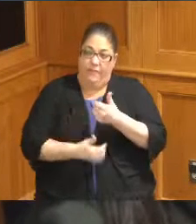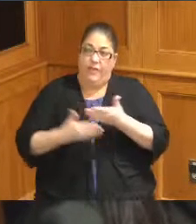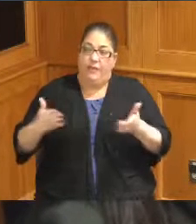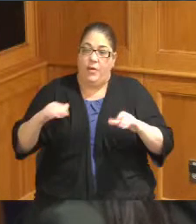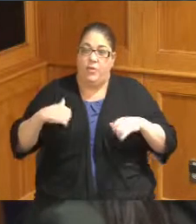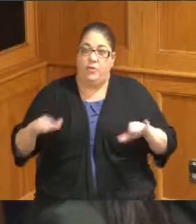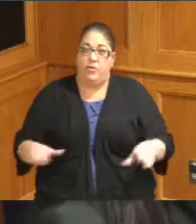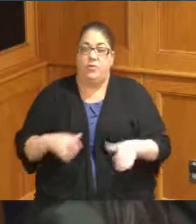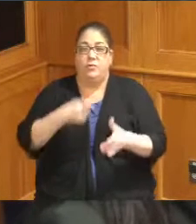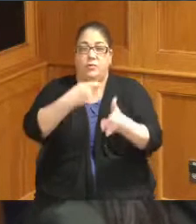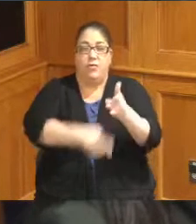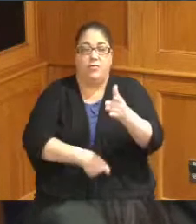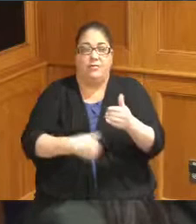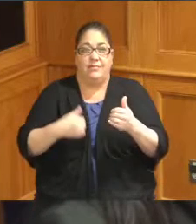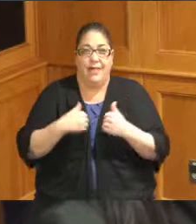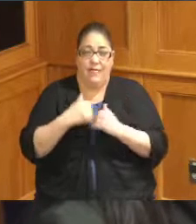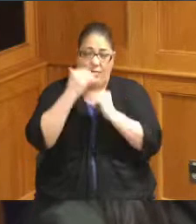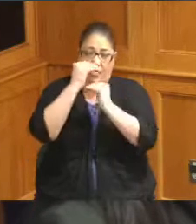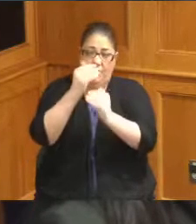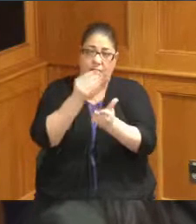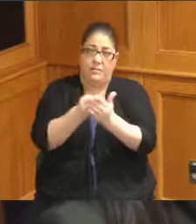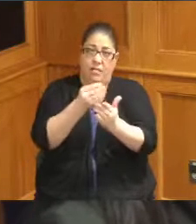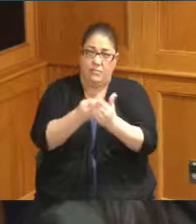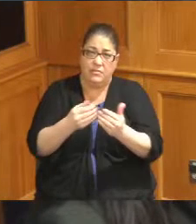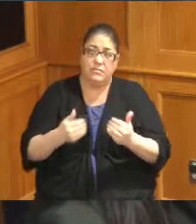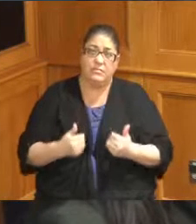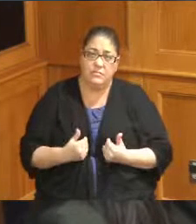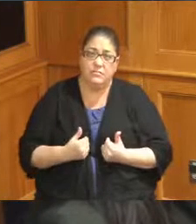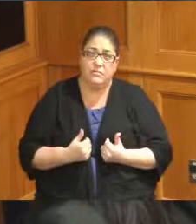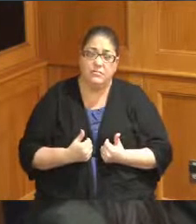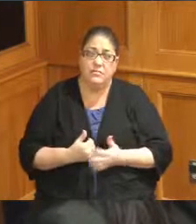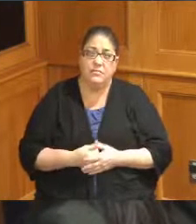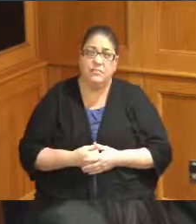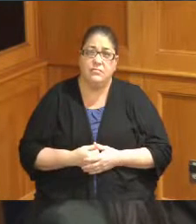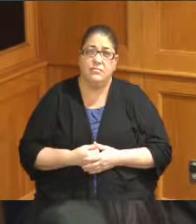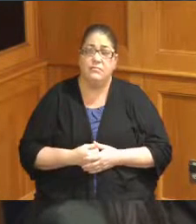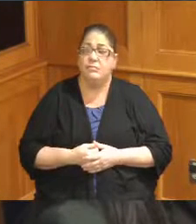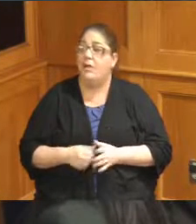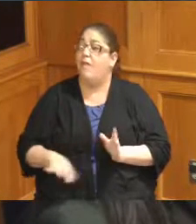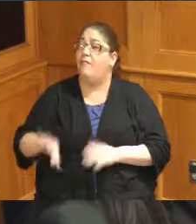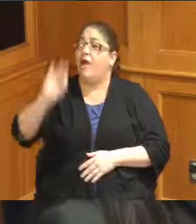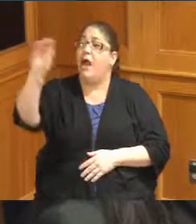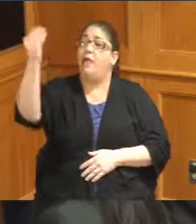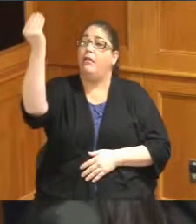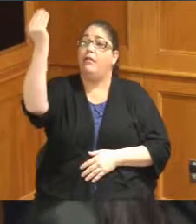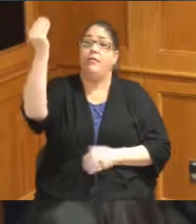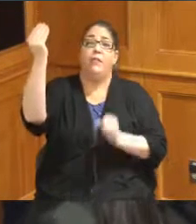and we got limited dollars and we always find a way we got this fund and now all these funds